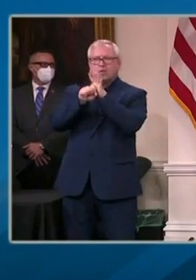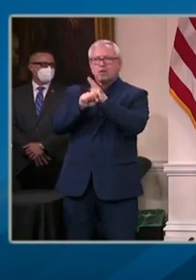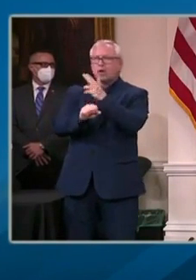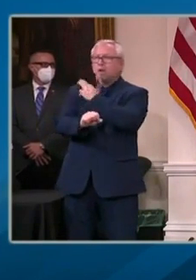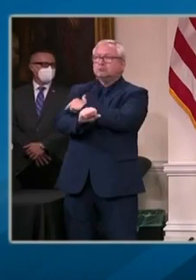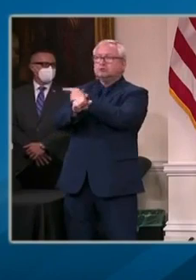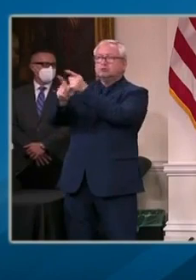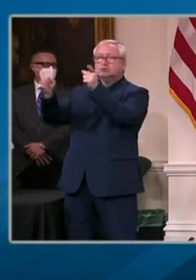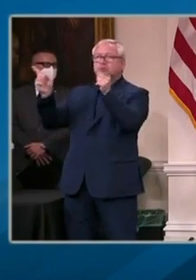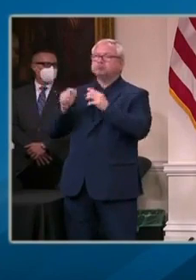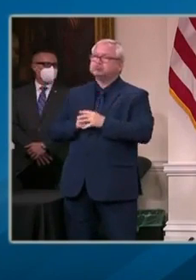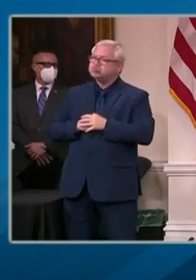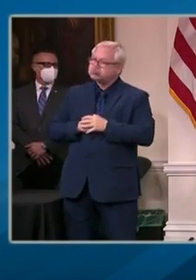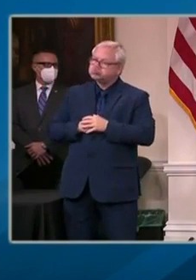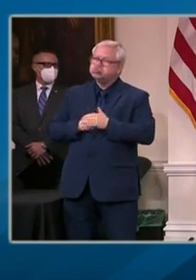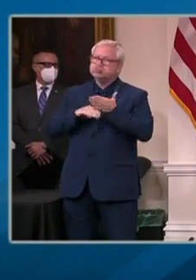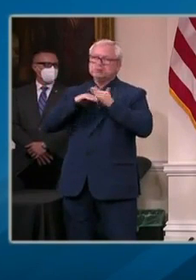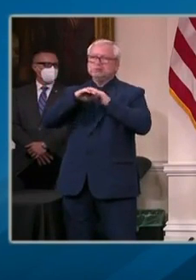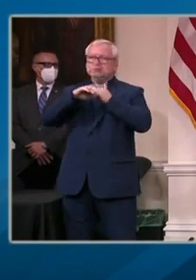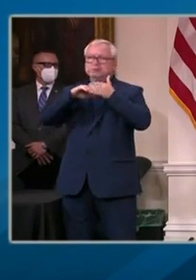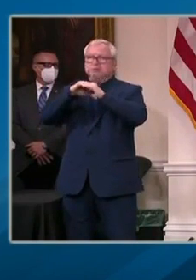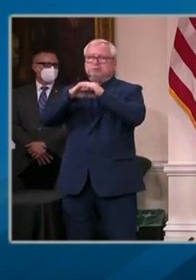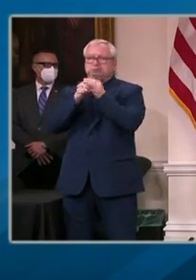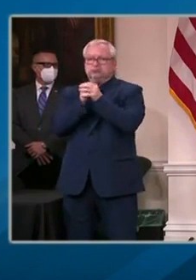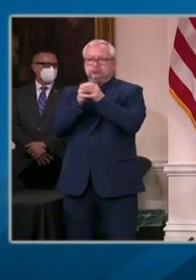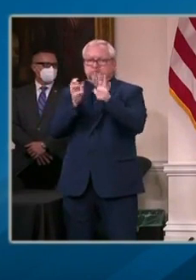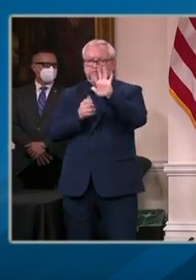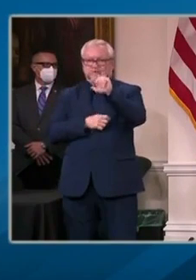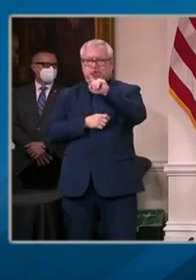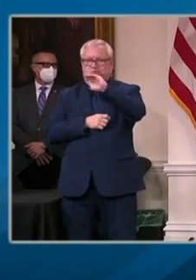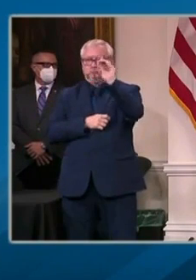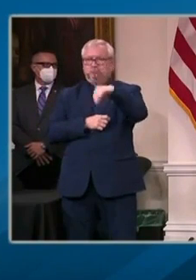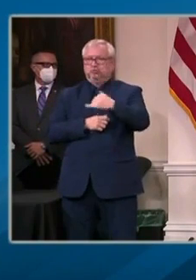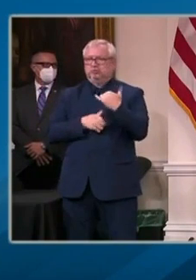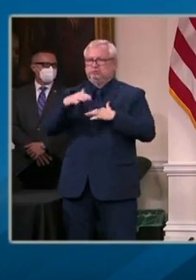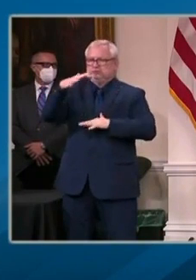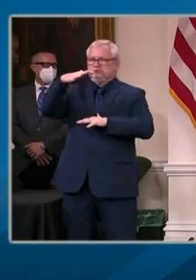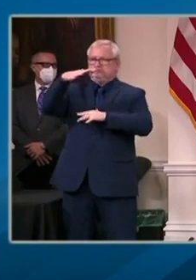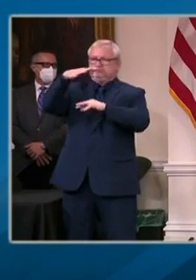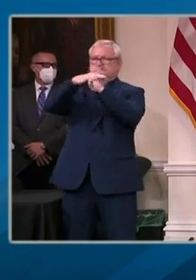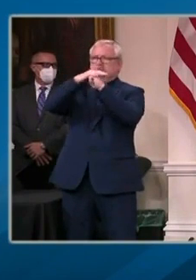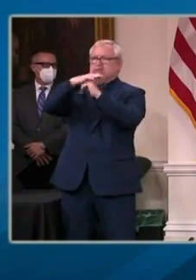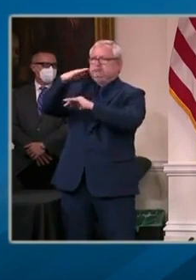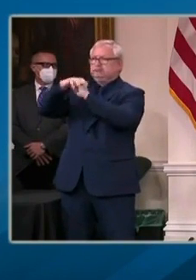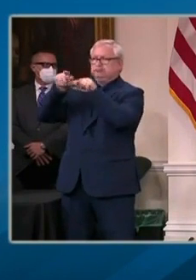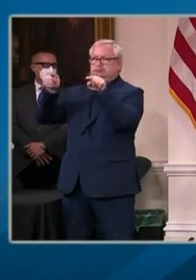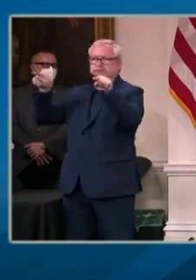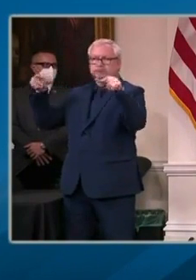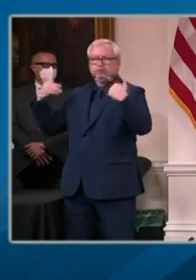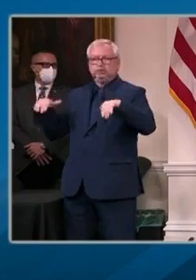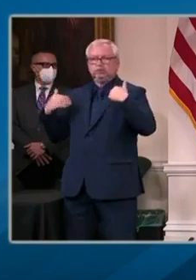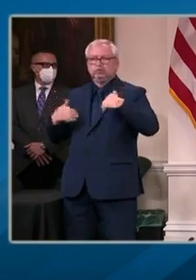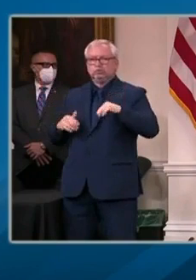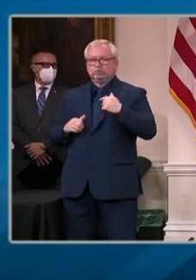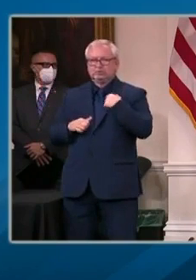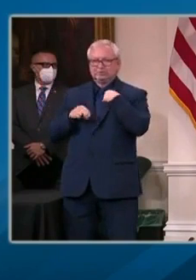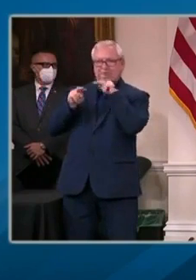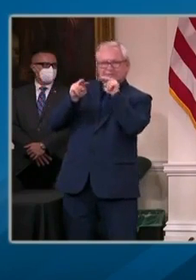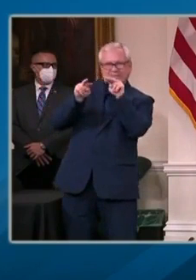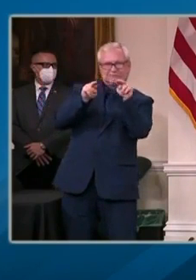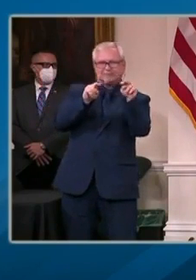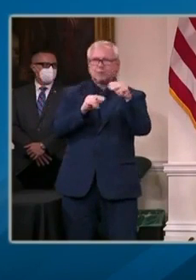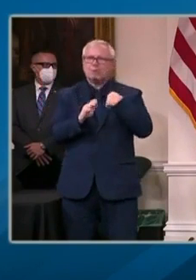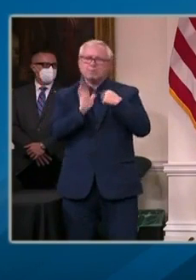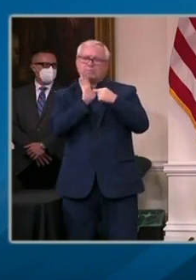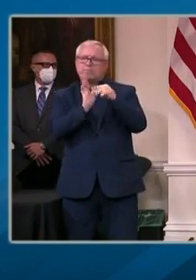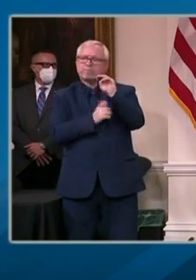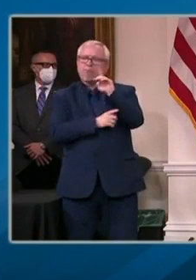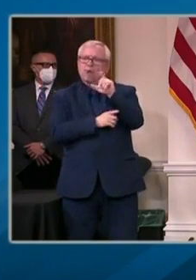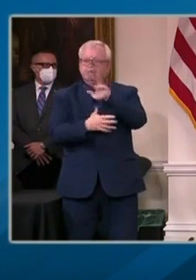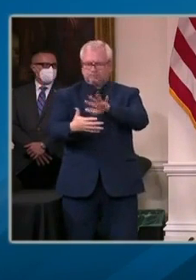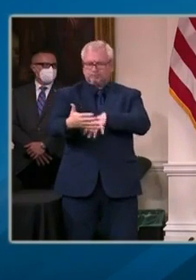WE ARE CONCERNED HOWEVER THAT OUR COVID HOSPITALIZATIONS HAVE INCREASED BY 51% OVER THE PAST TWO WEEKS.